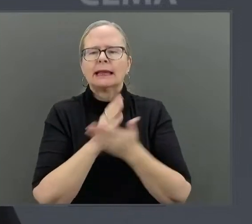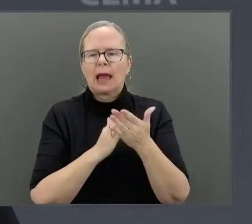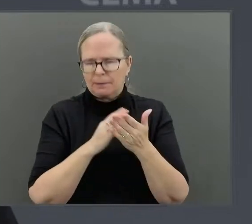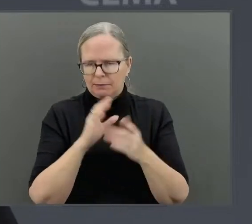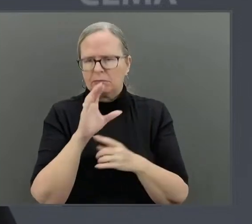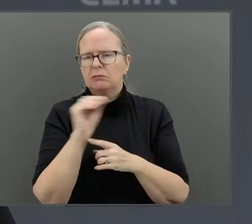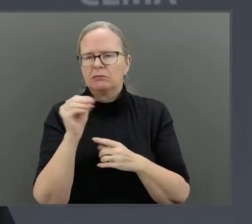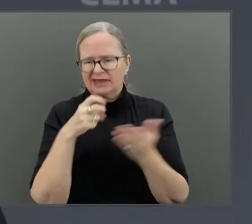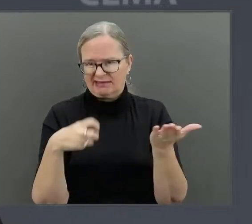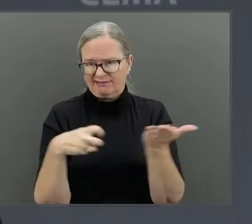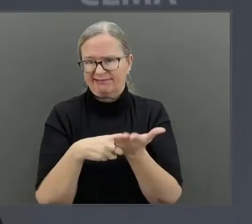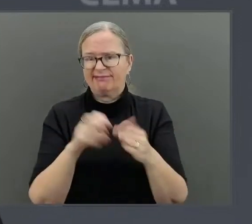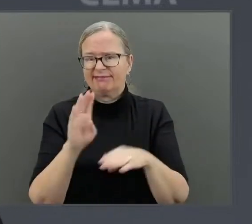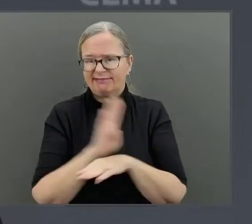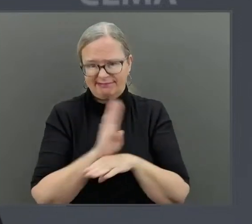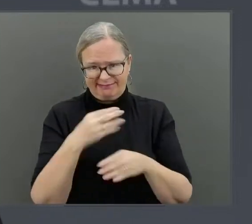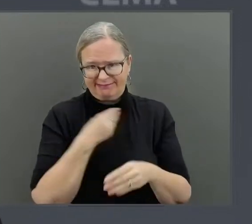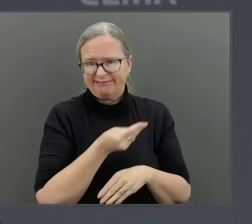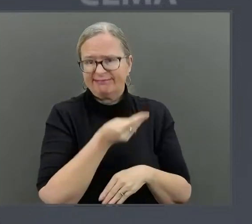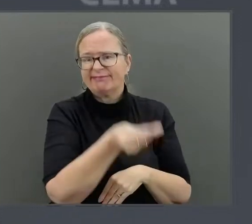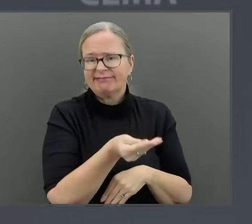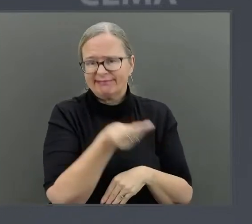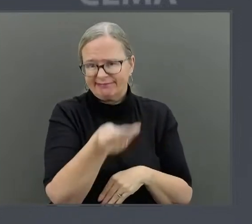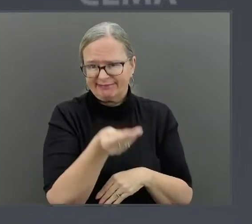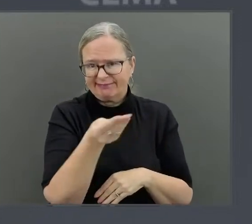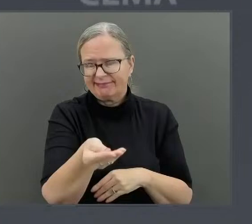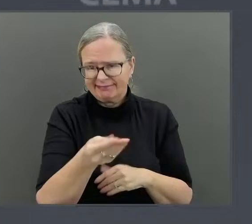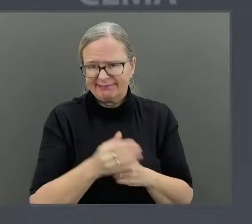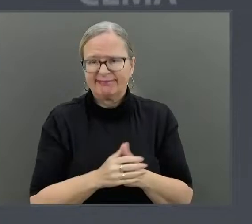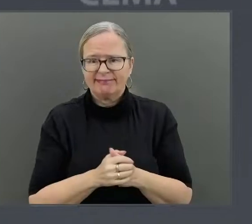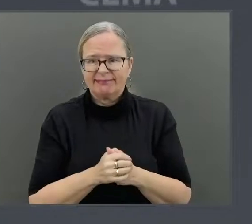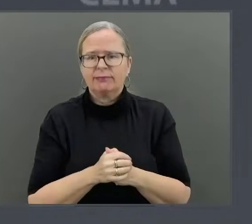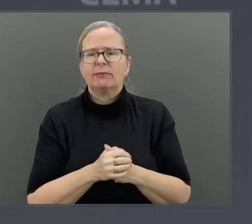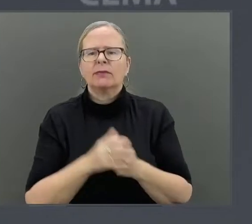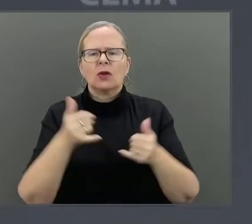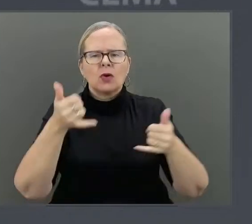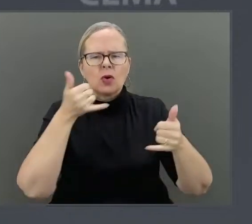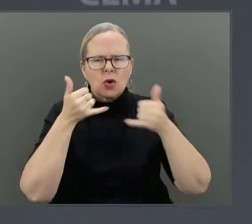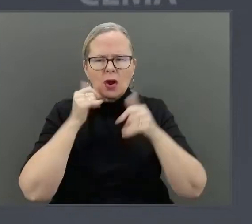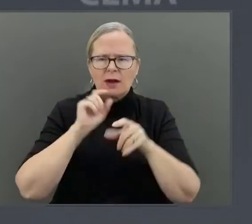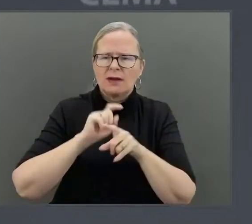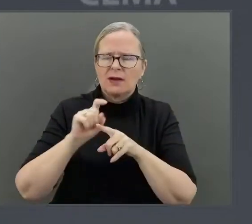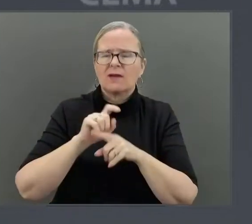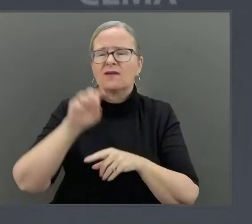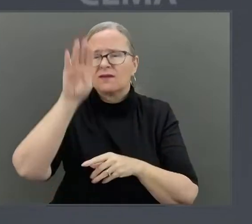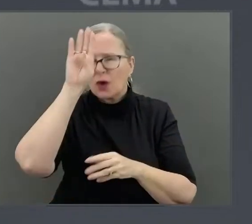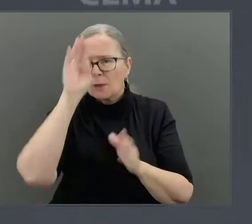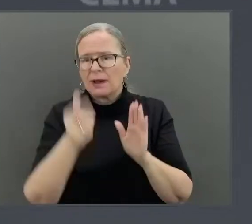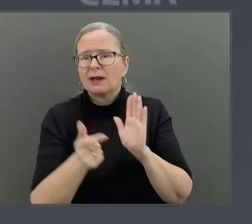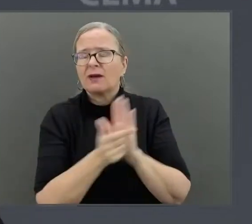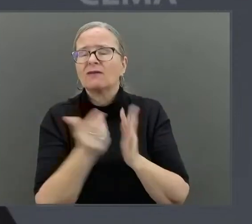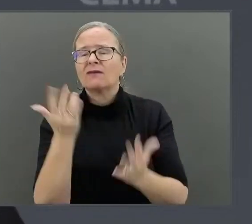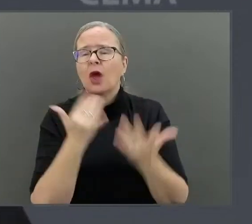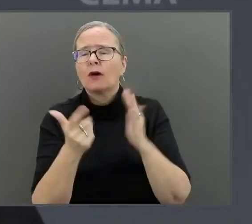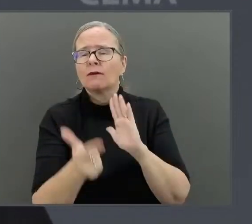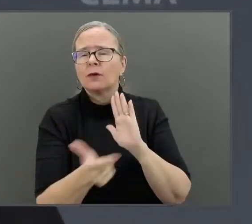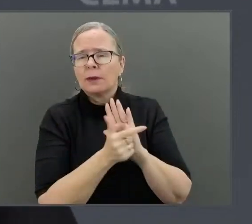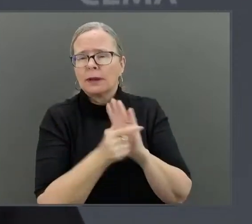we have had a total of 131 calls for service for the fire ban 12 are pending investigation